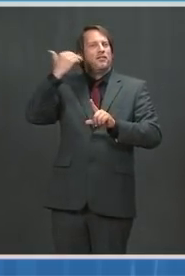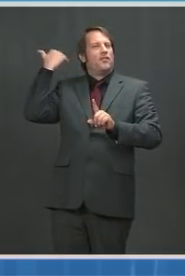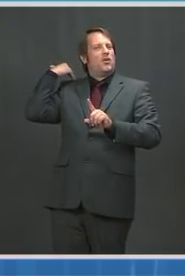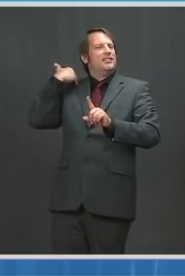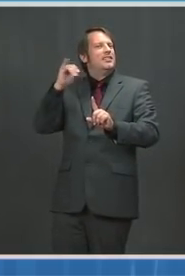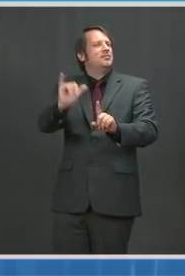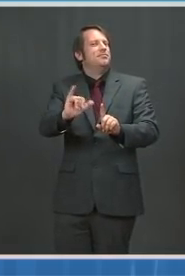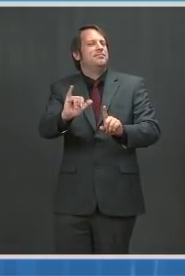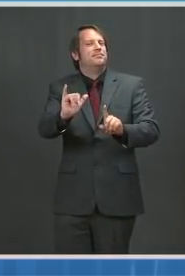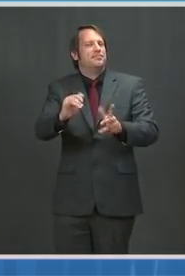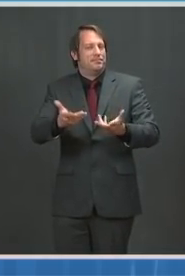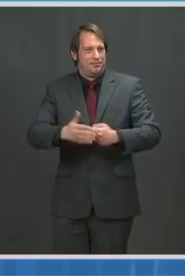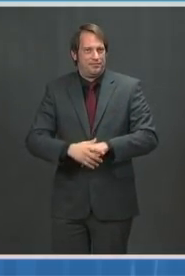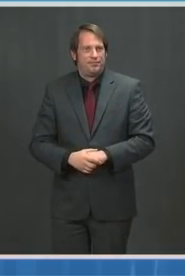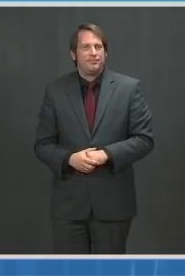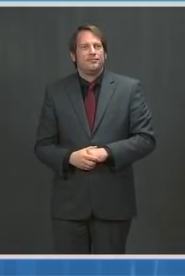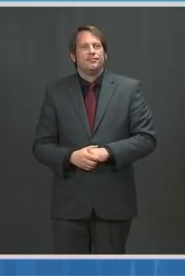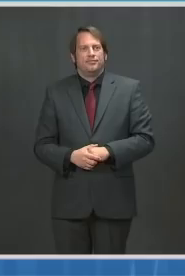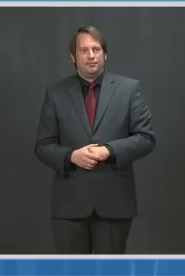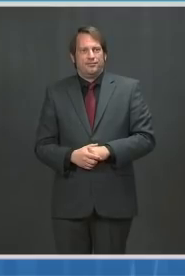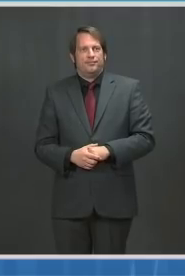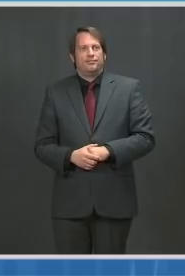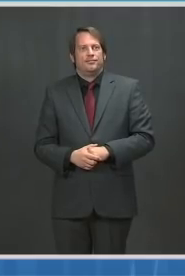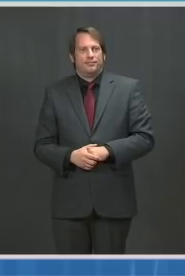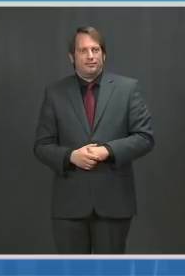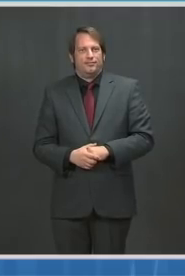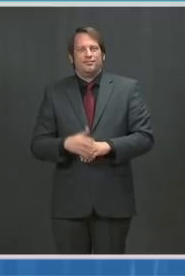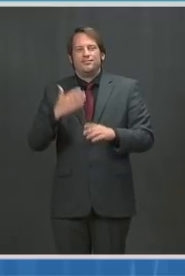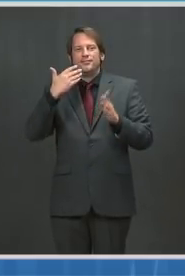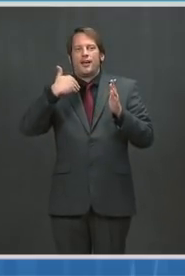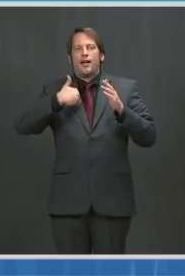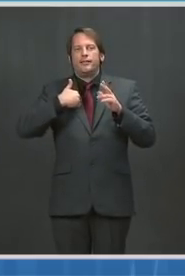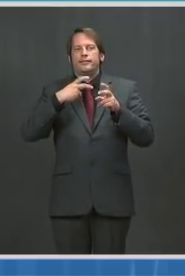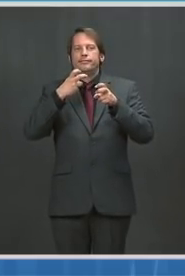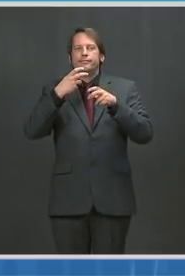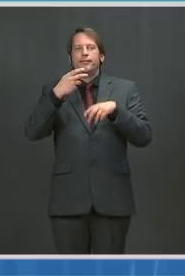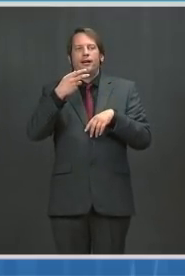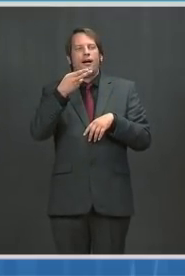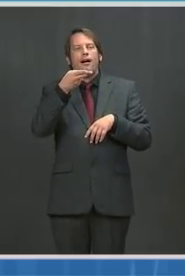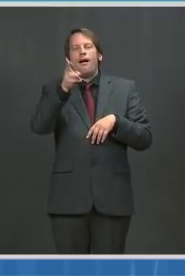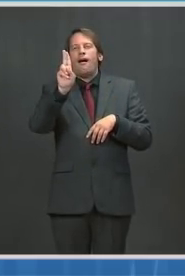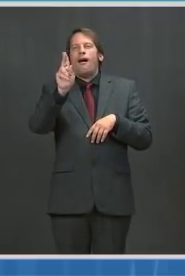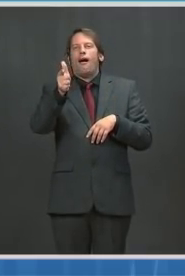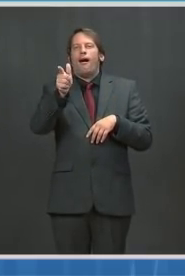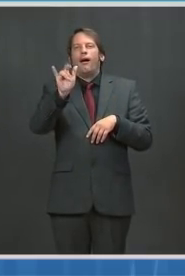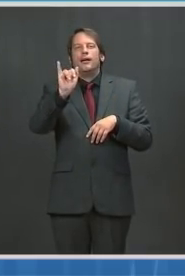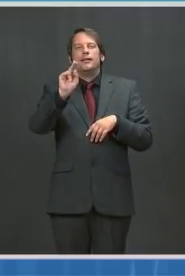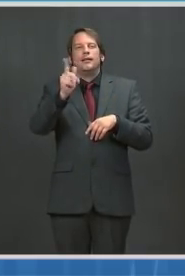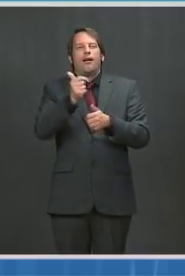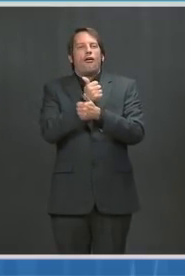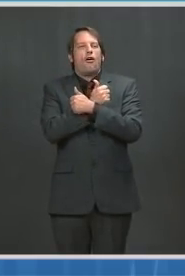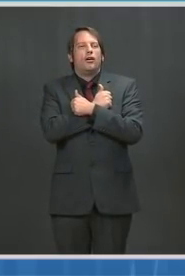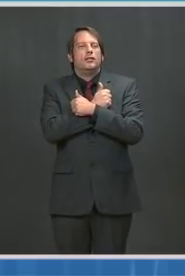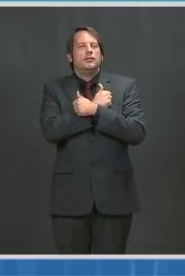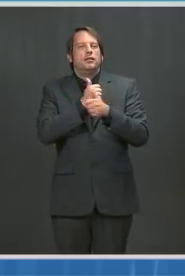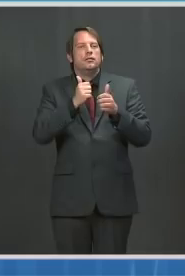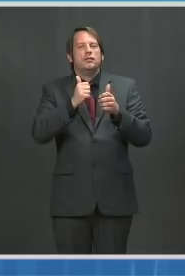to as "the hugging guidance" between grandparents and grandchildren who are not high risk, and is extended into travel and other types of things.